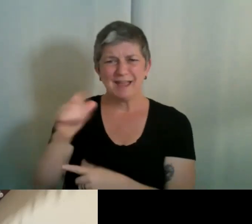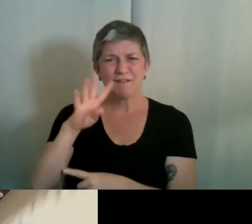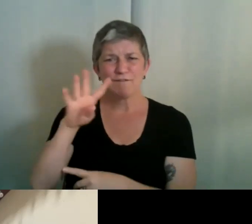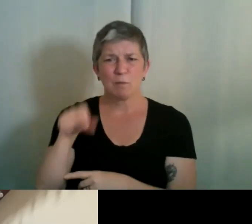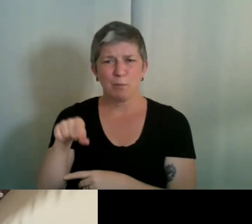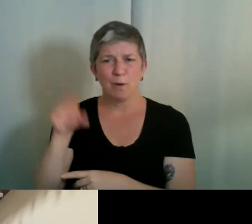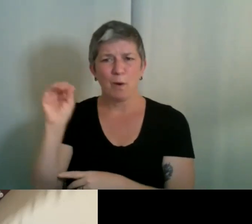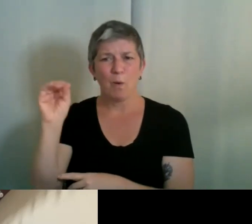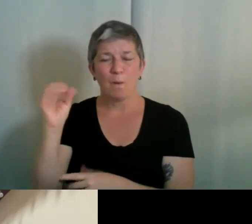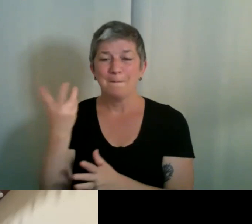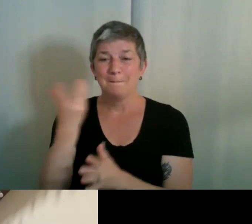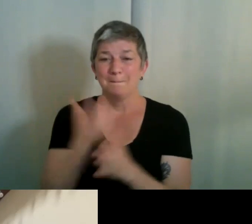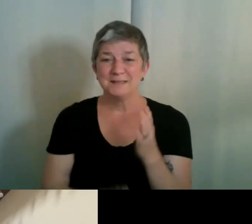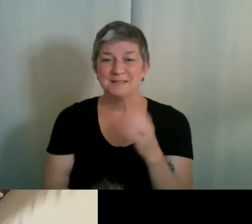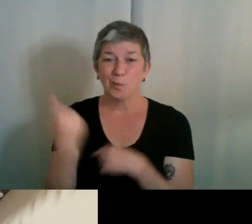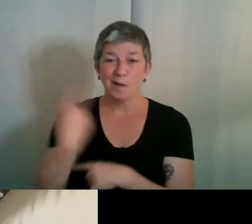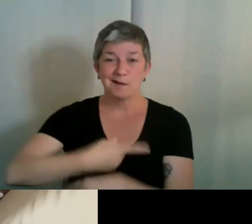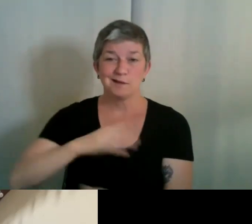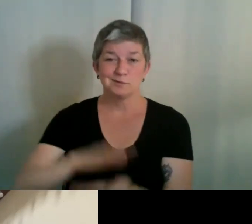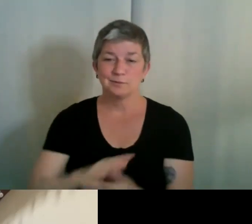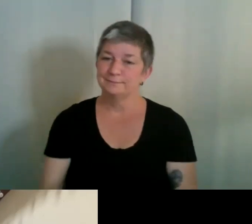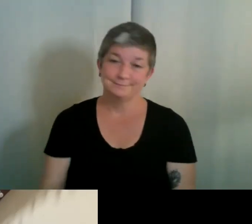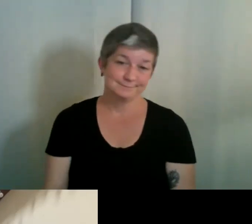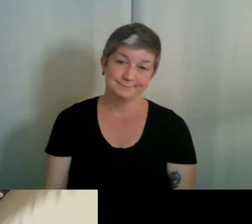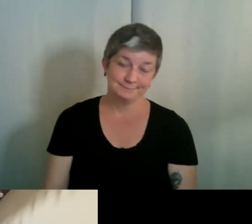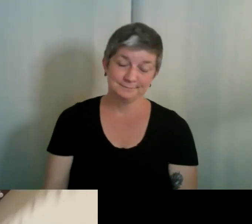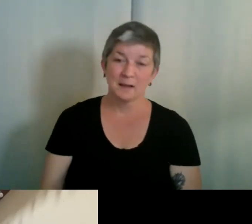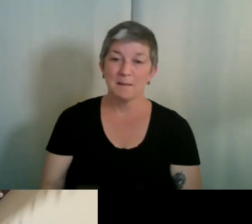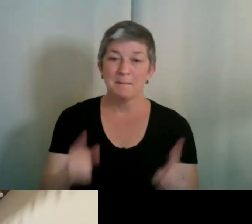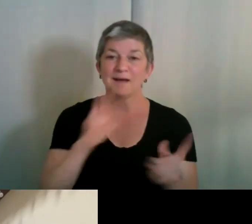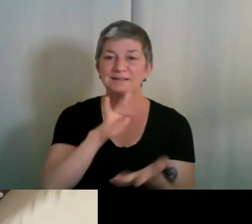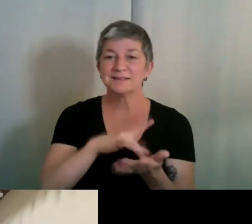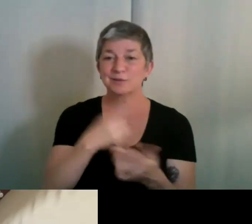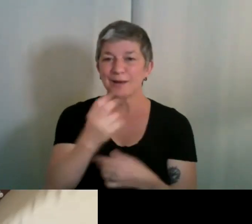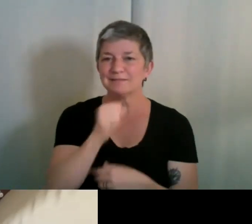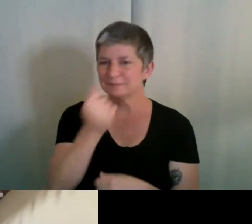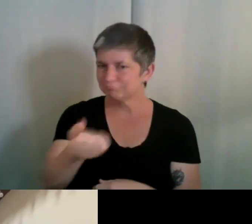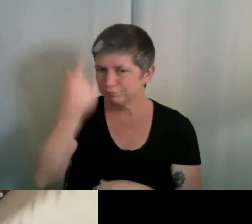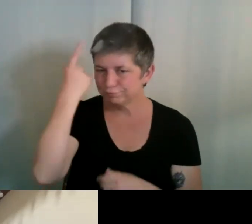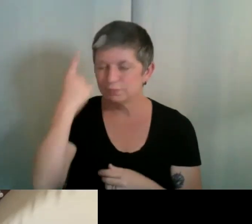of school wasn't going to hurt, you know, but they didn't understand it. I mean, I think things have changed now, because